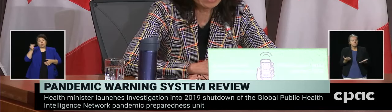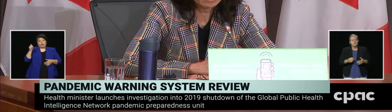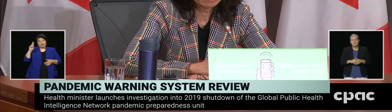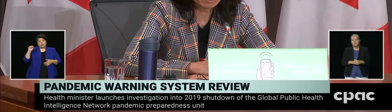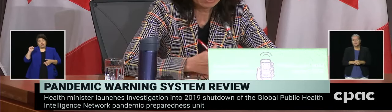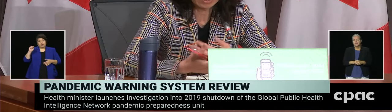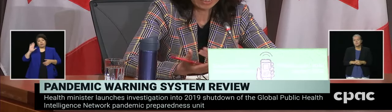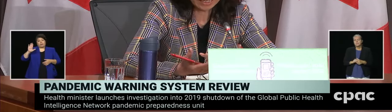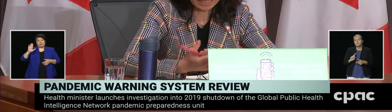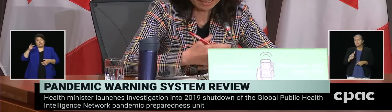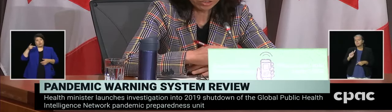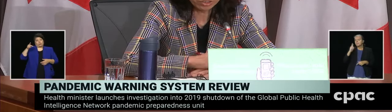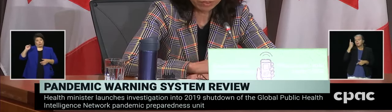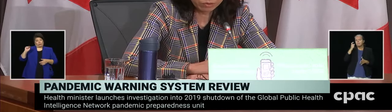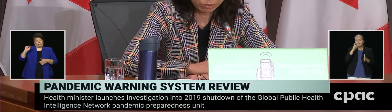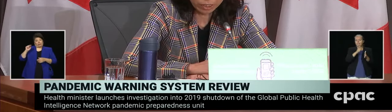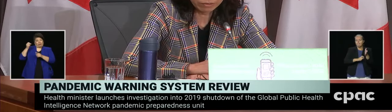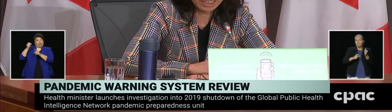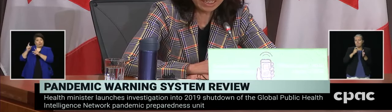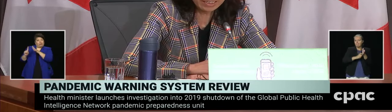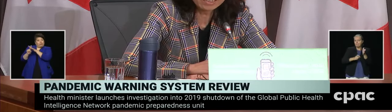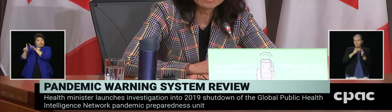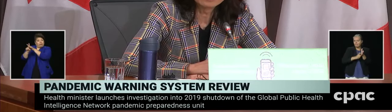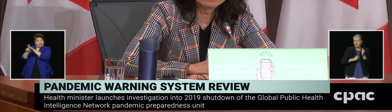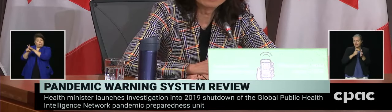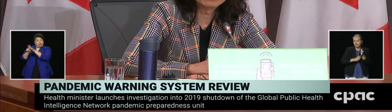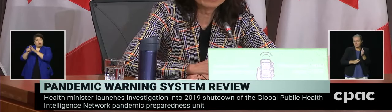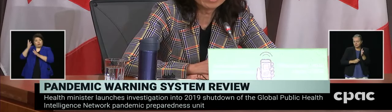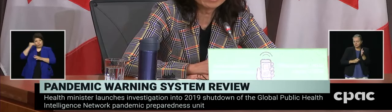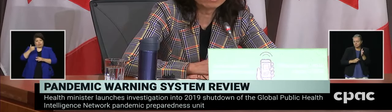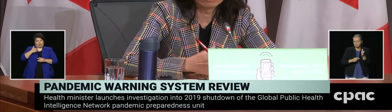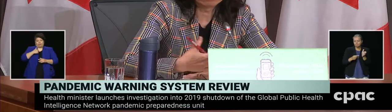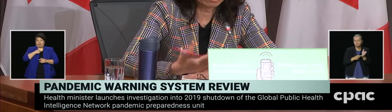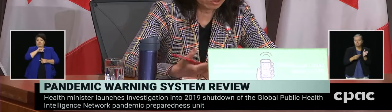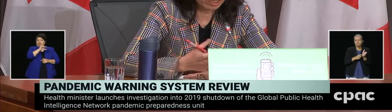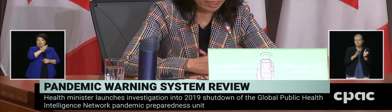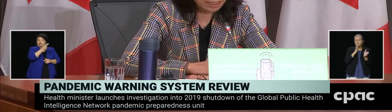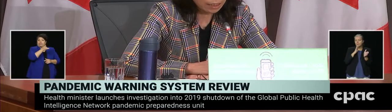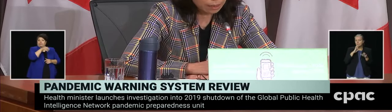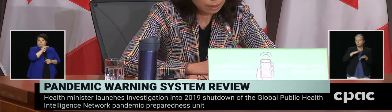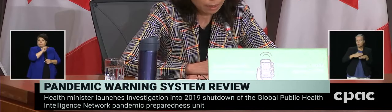ABOUT THE WUHAN PNEUMONIA